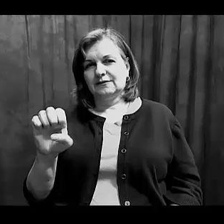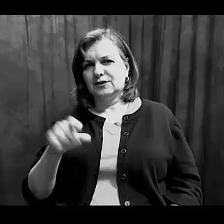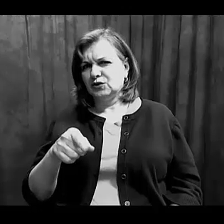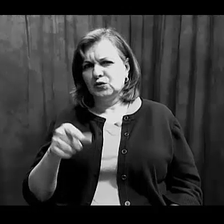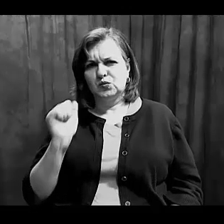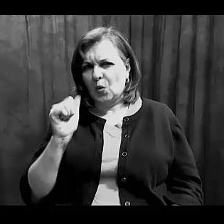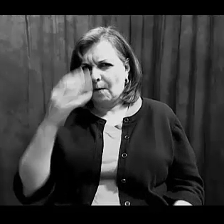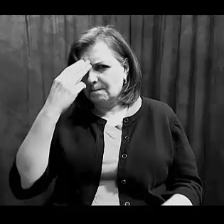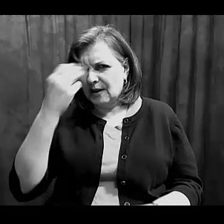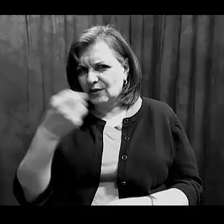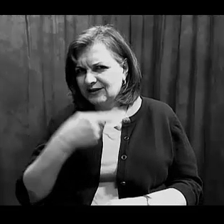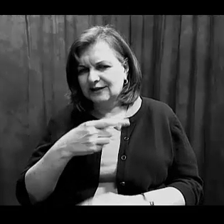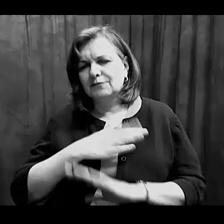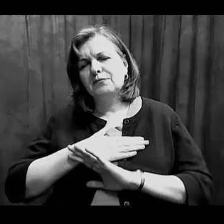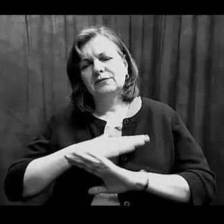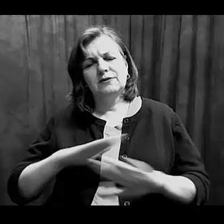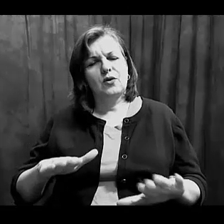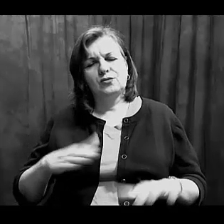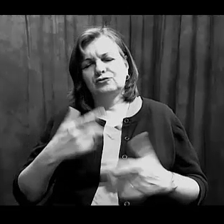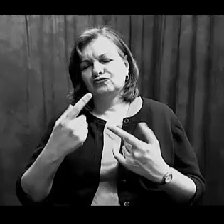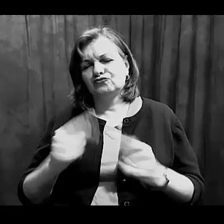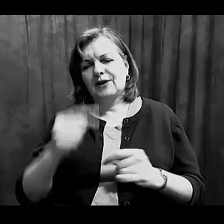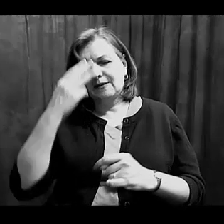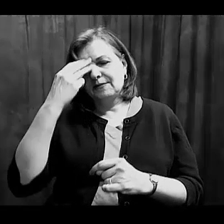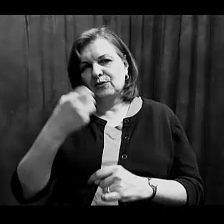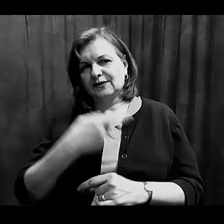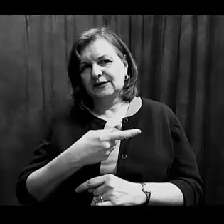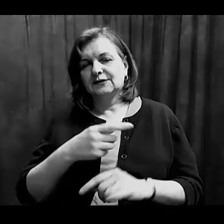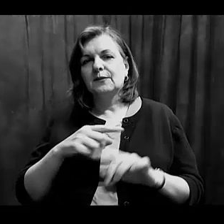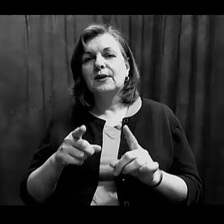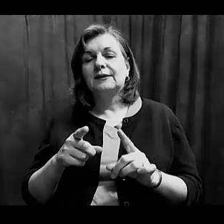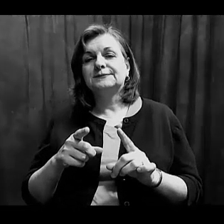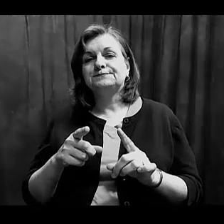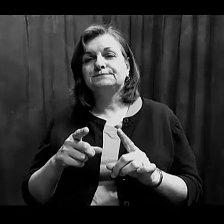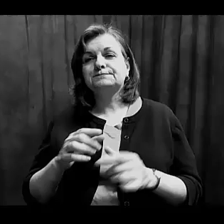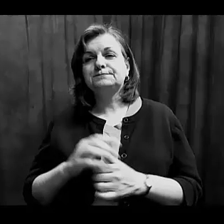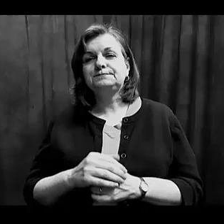I certainly don't think that you're going to memorize this please don't even try